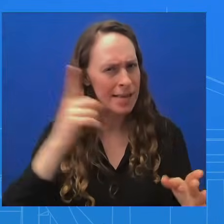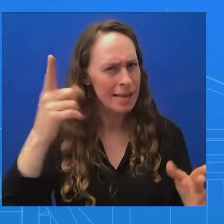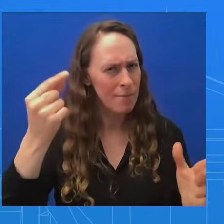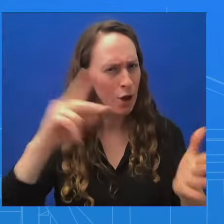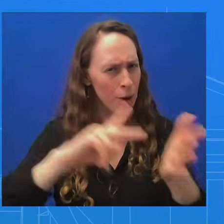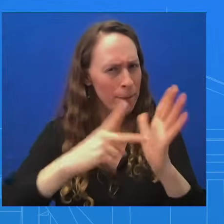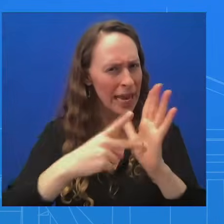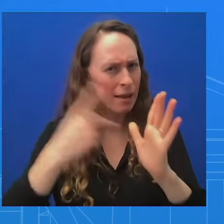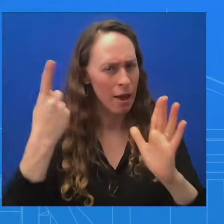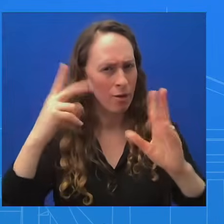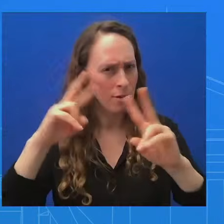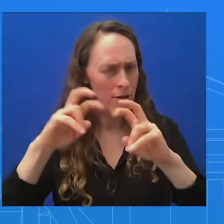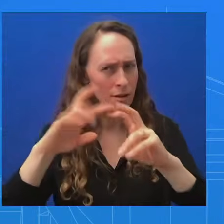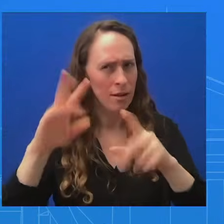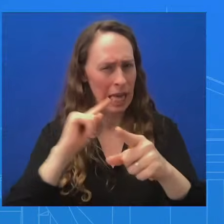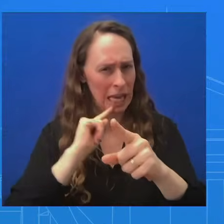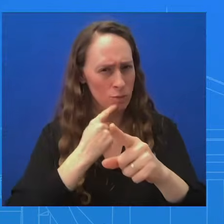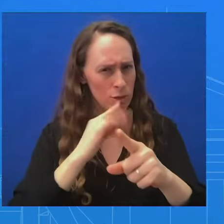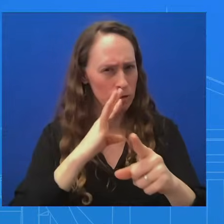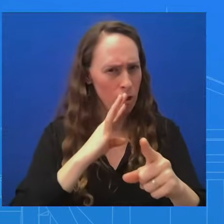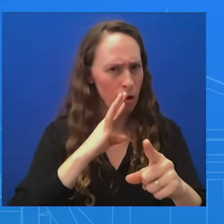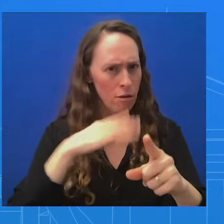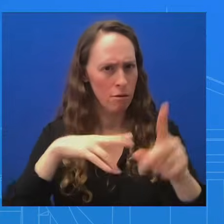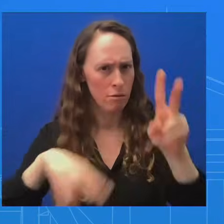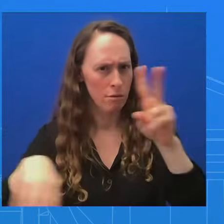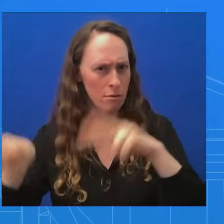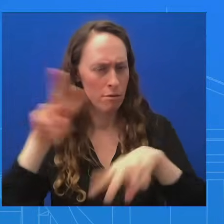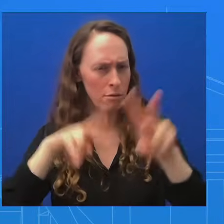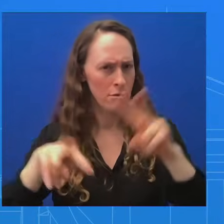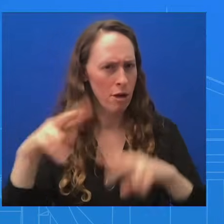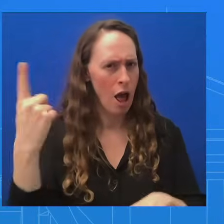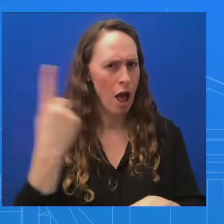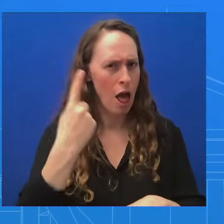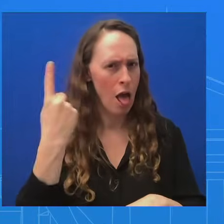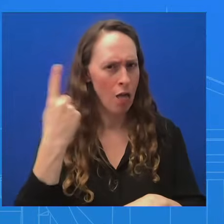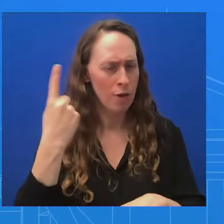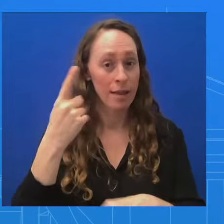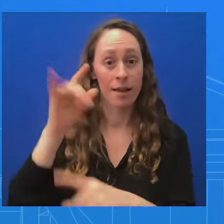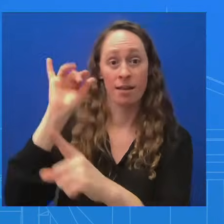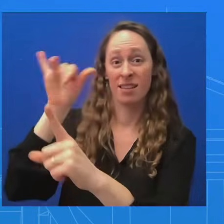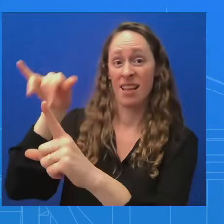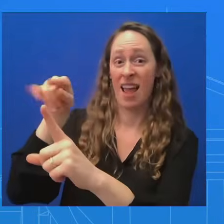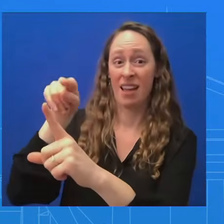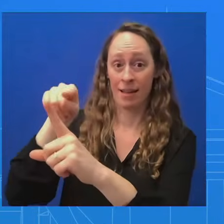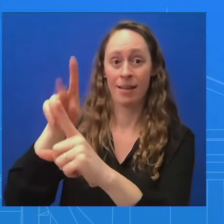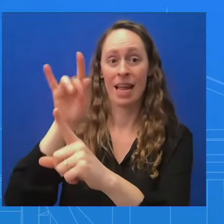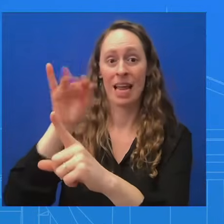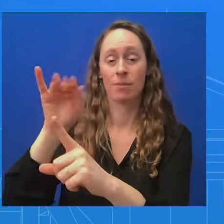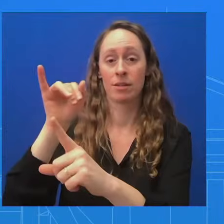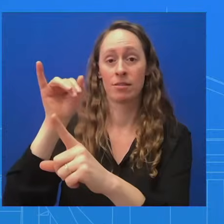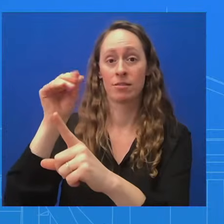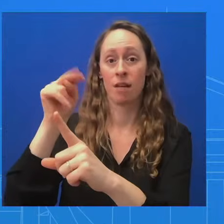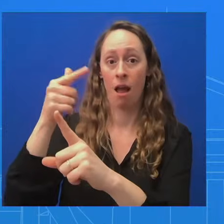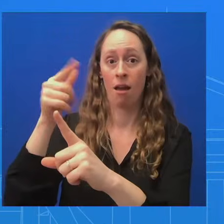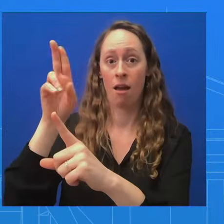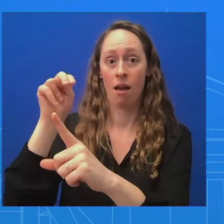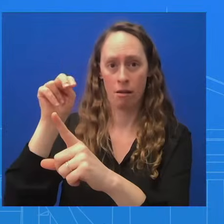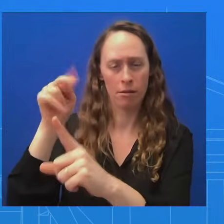Kim Jong Un ought to focus more on feeding his people than on buying and purchasing advanced military capabilities. Ms. Jean-Pierre: Okay. Just a couple more. Go ahead.